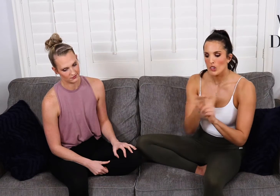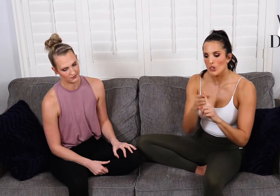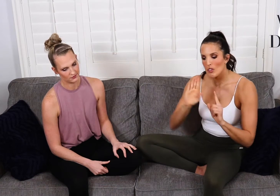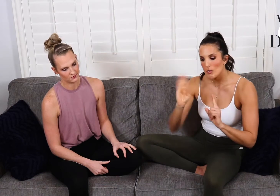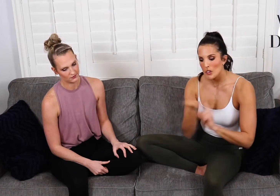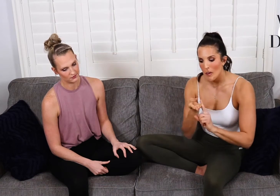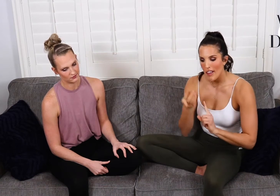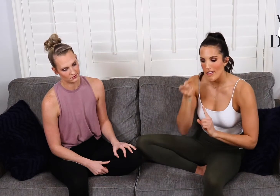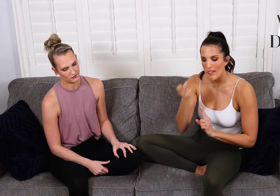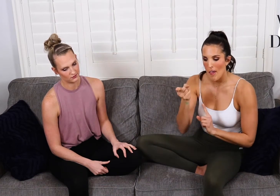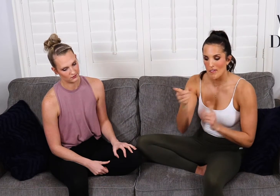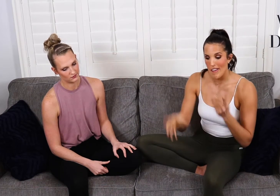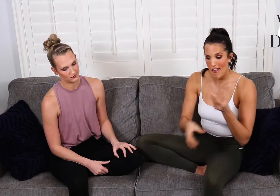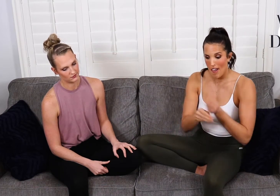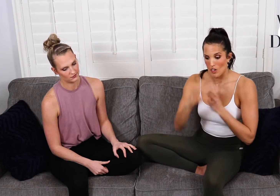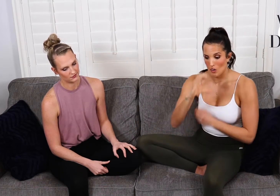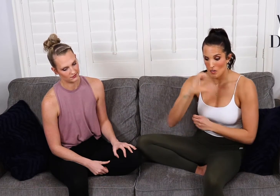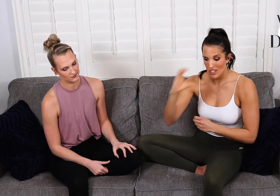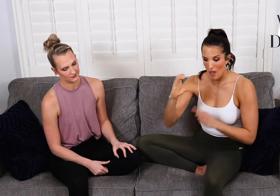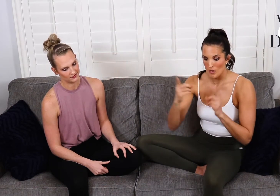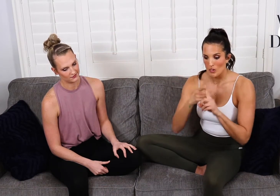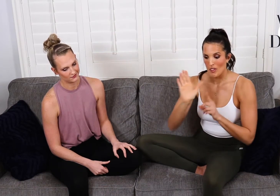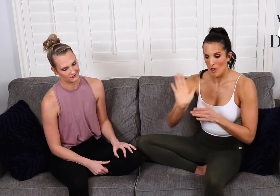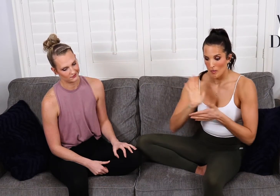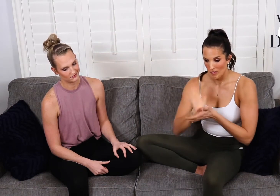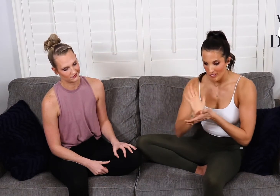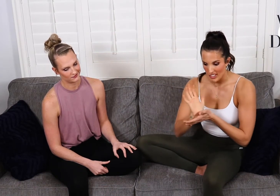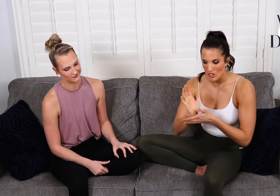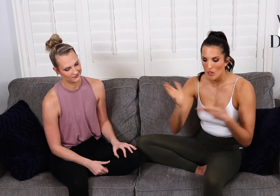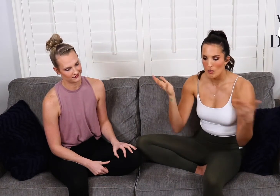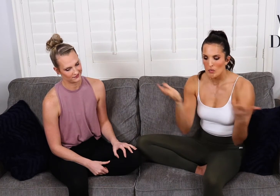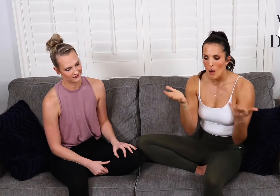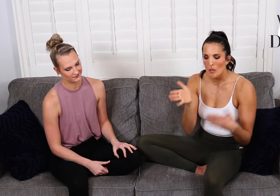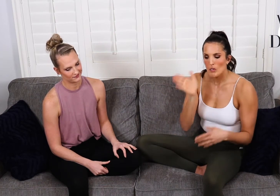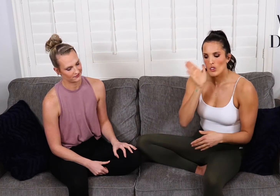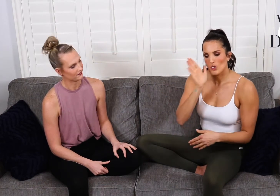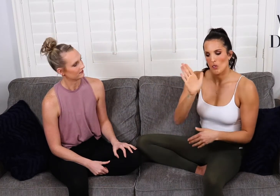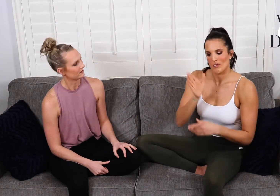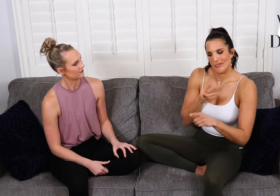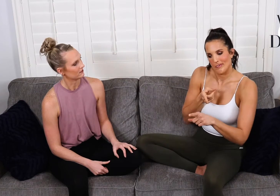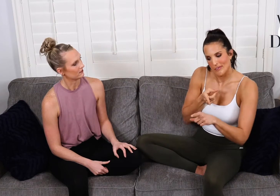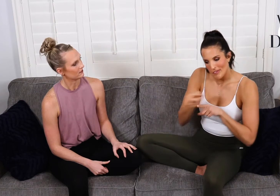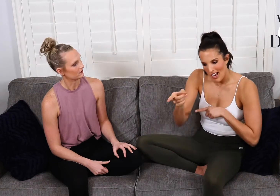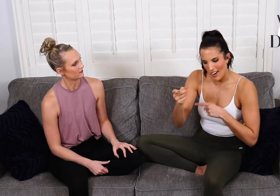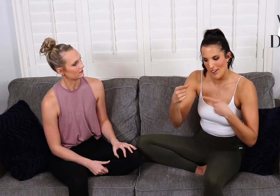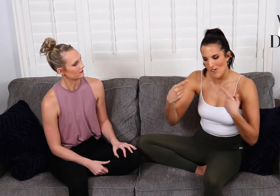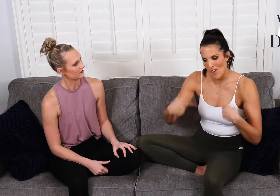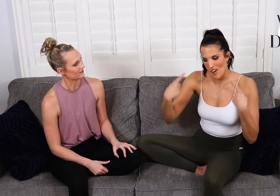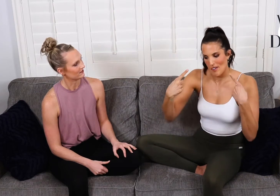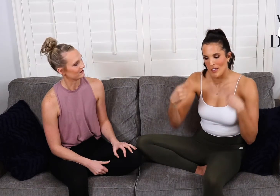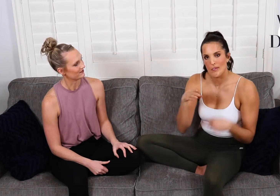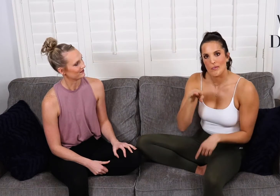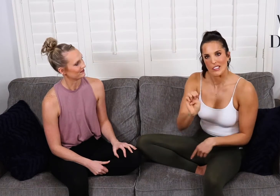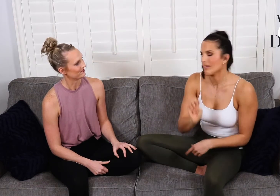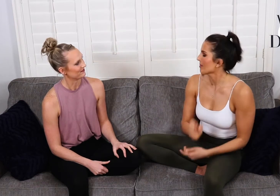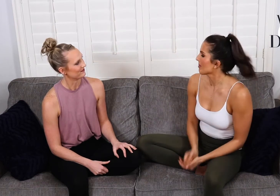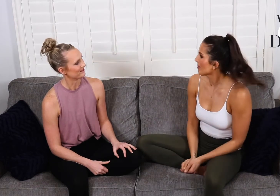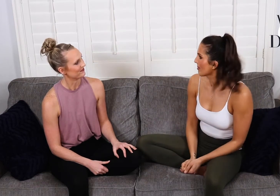to persuade them to add closed captioning to your movies. What would your main argument be?”